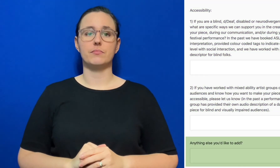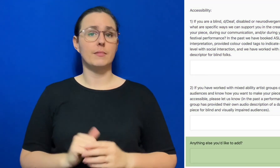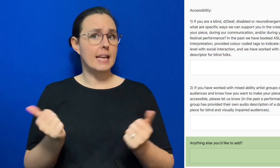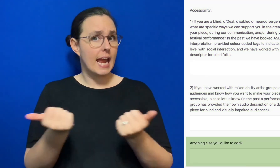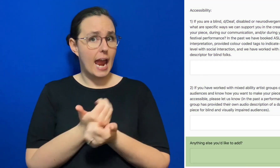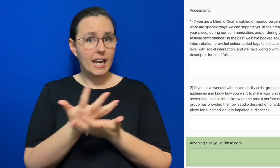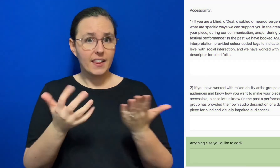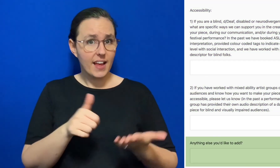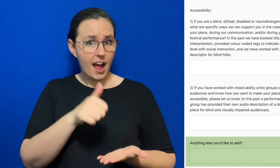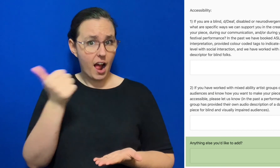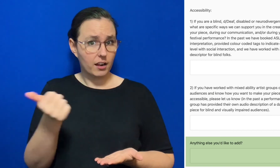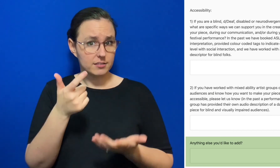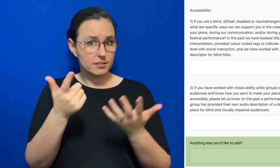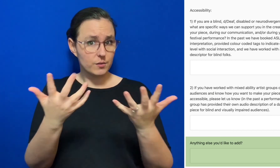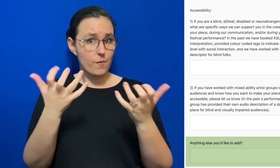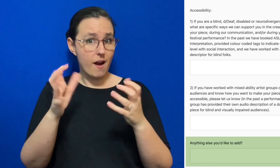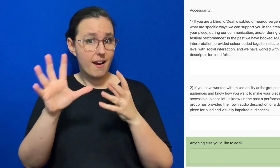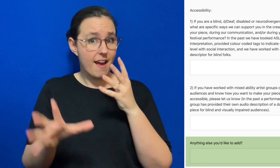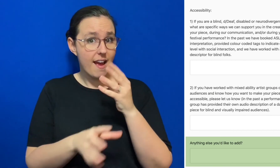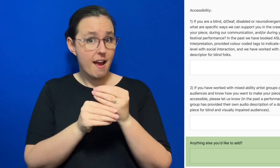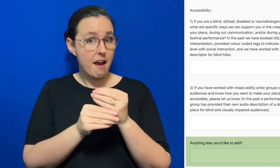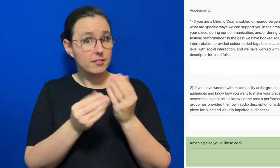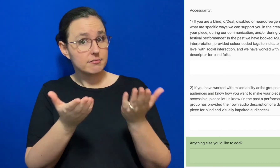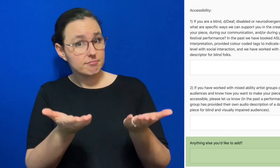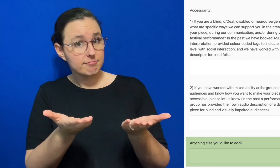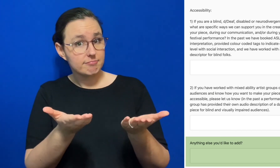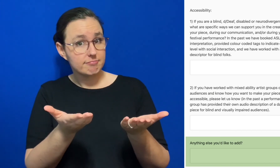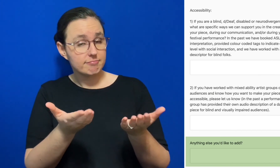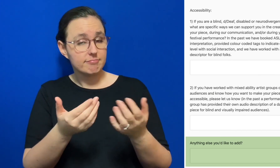Anything else you’d like to add?